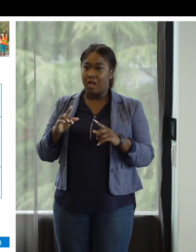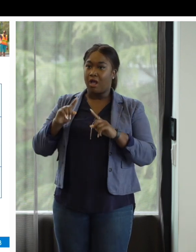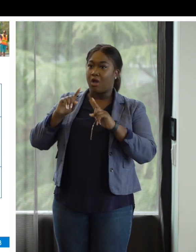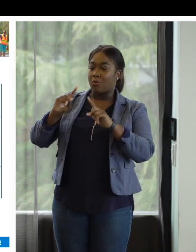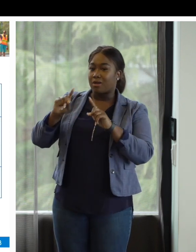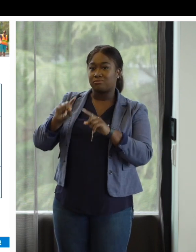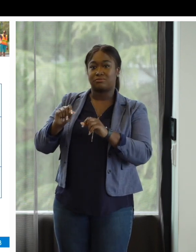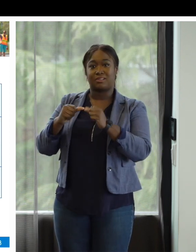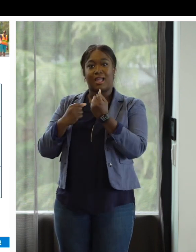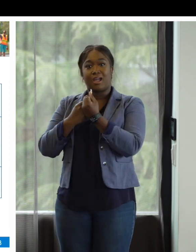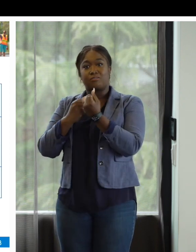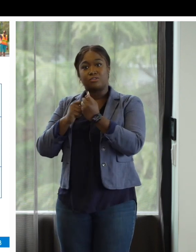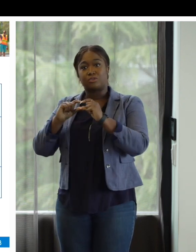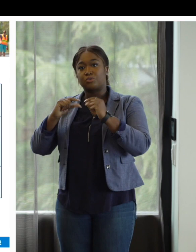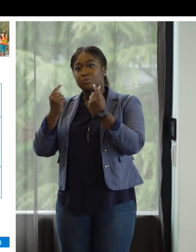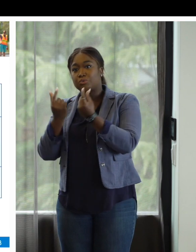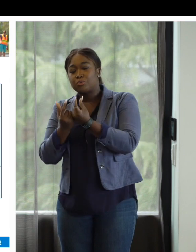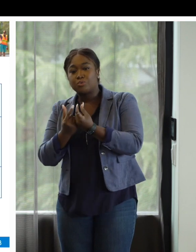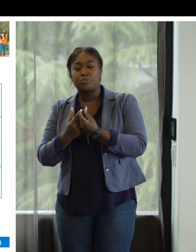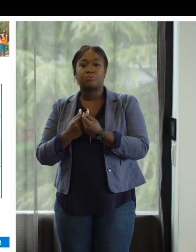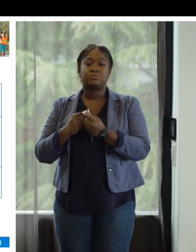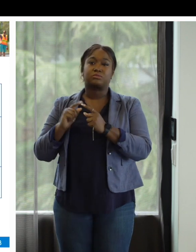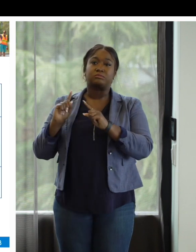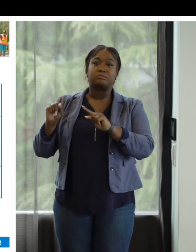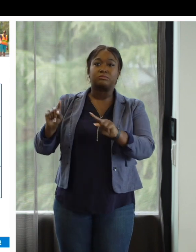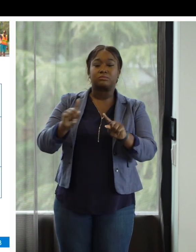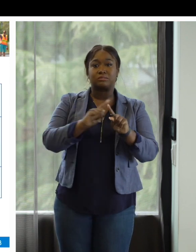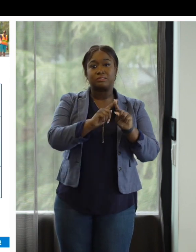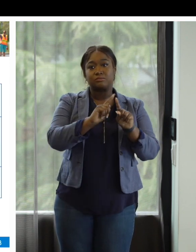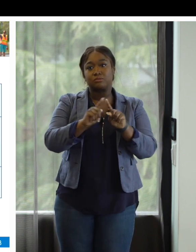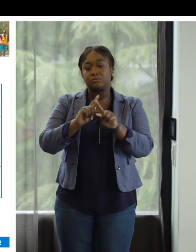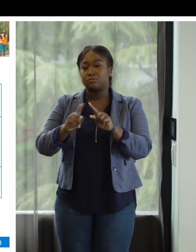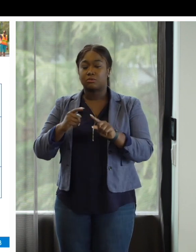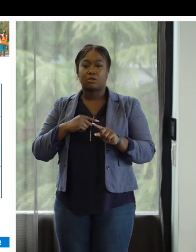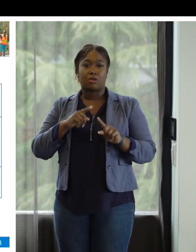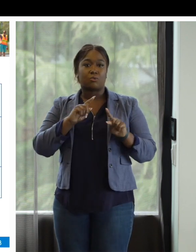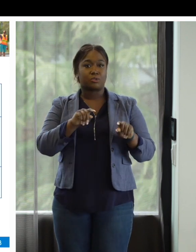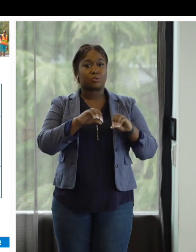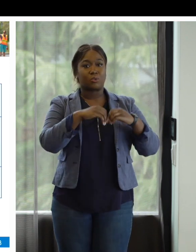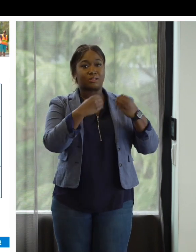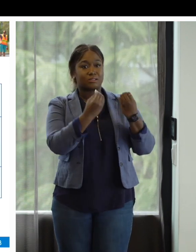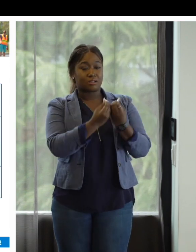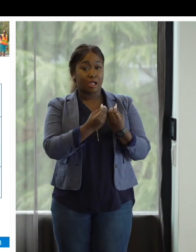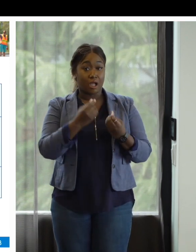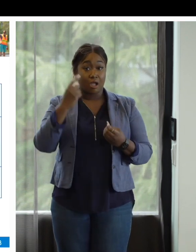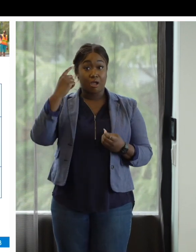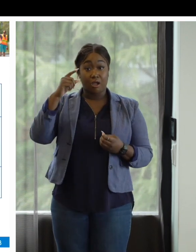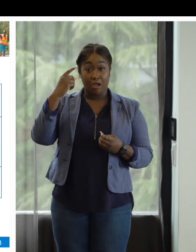we went to organizations for people with disabilities in